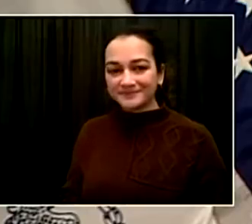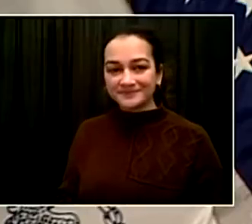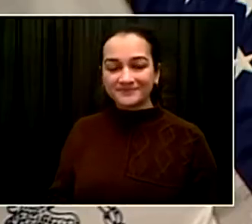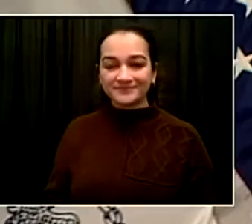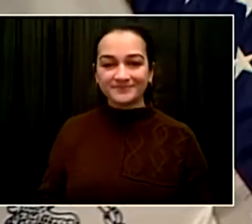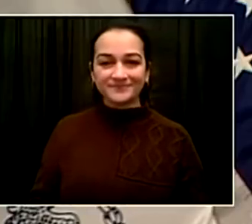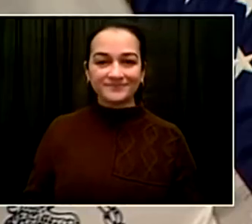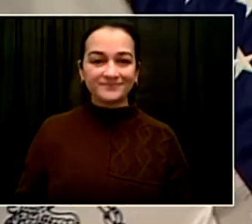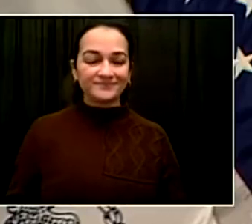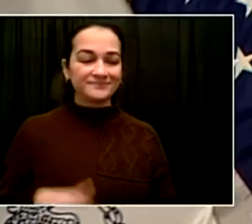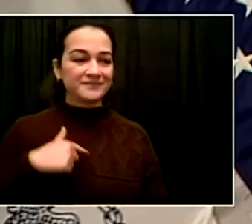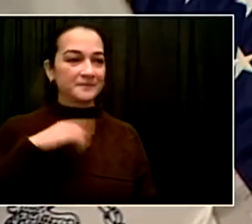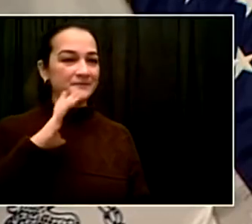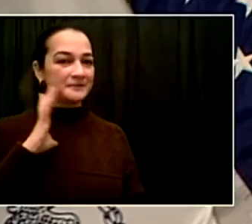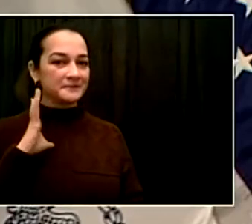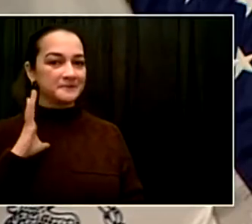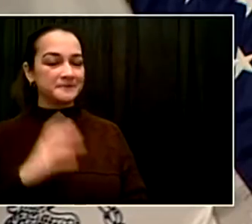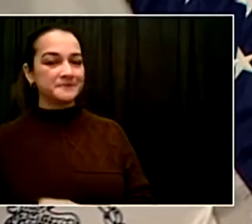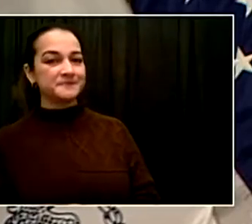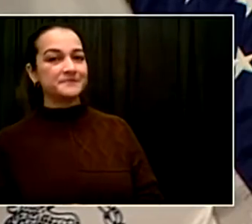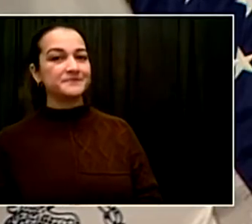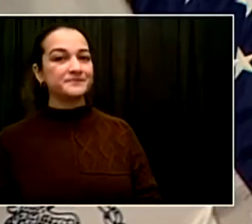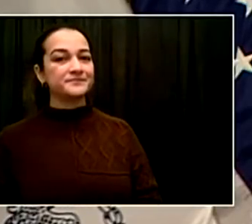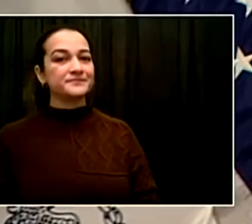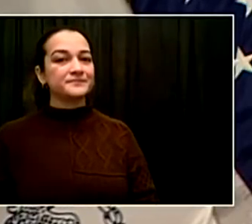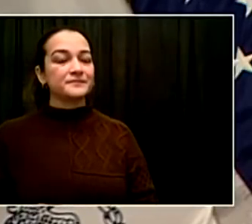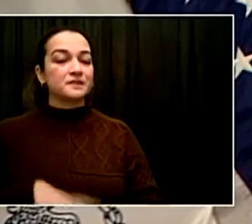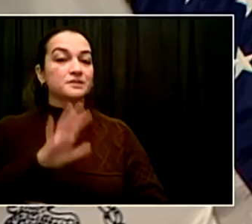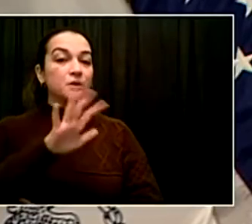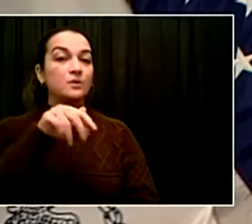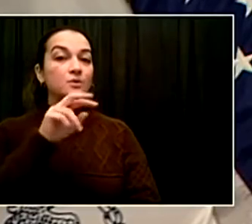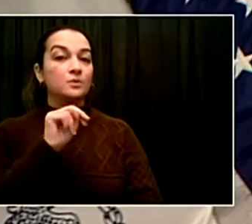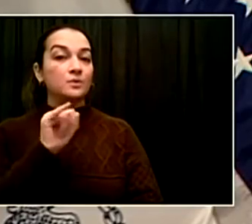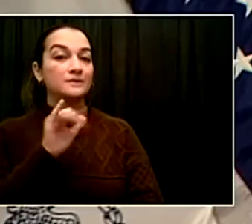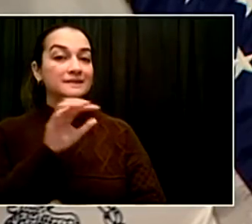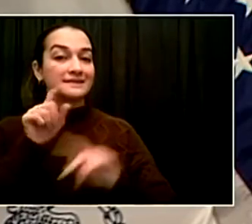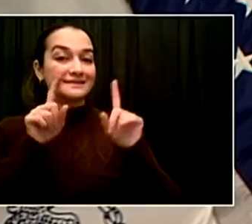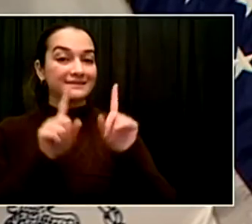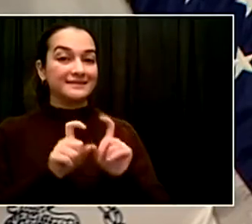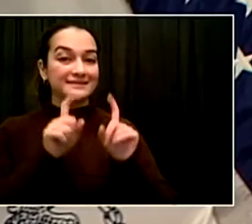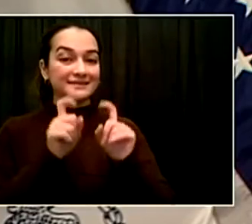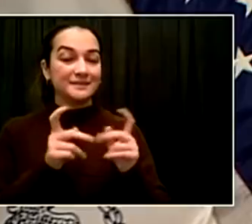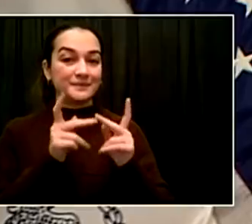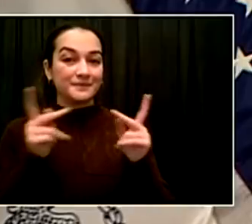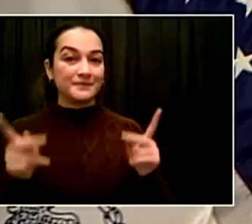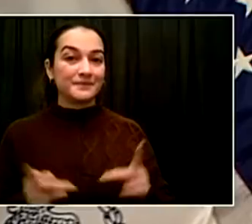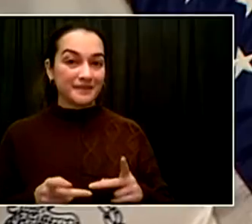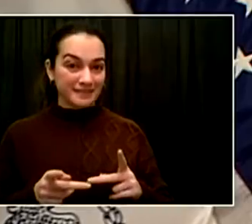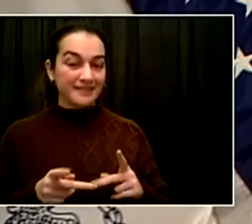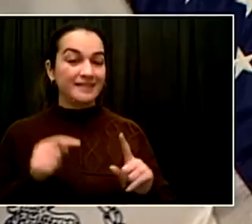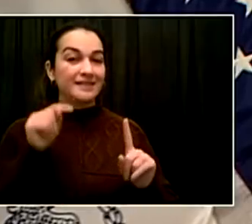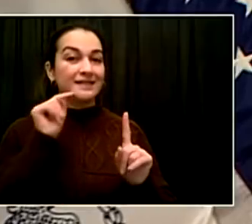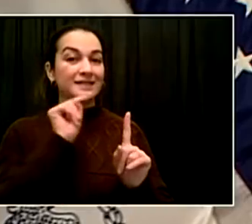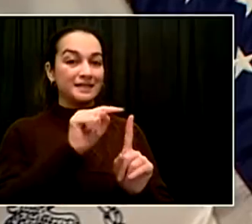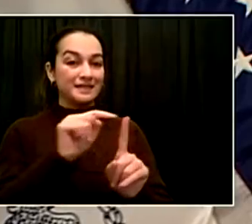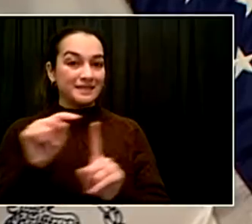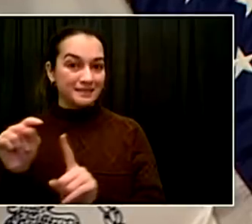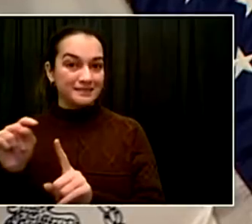FINE, DOING WELL, THANKS. MANY OF THE CITY TEST SITES APPEAR TO BE RUN AT THIS POINT